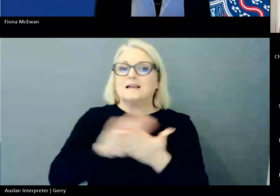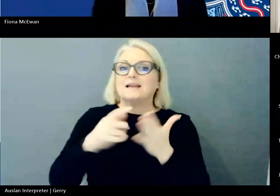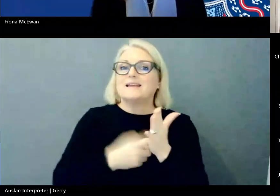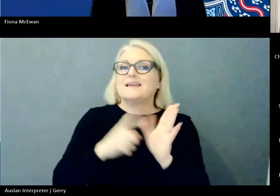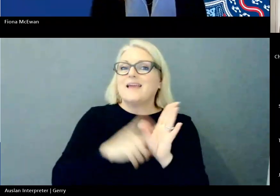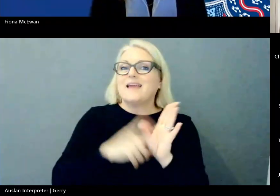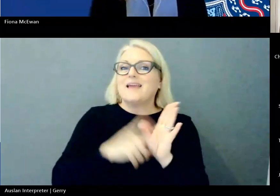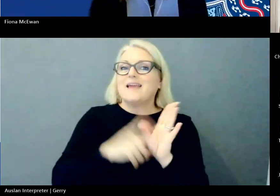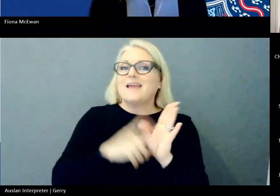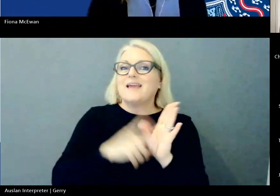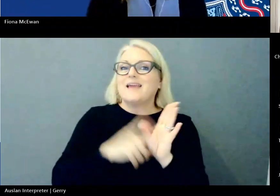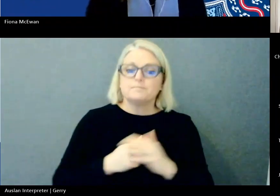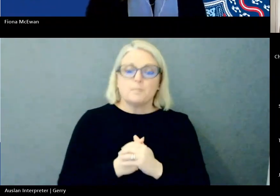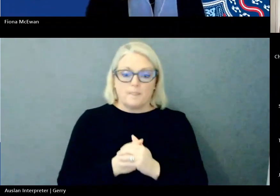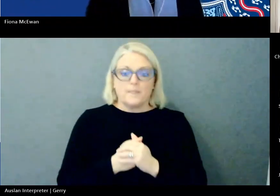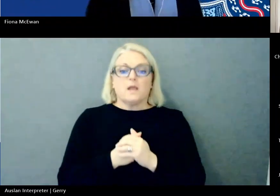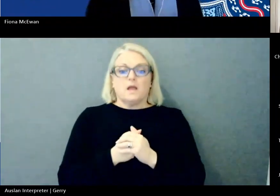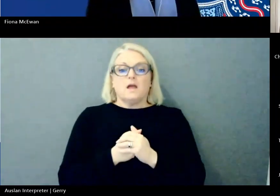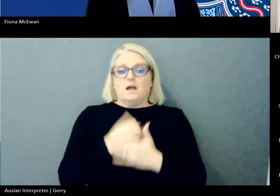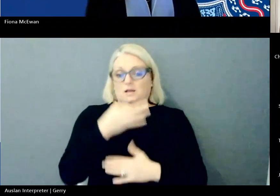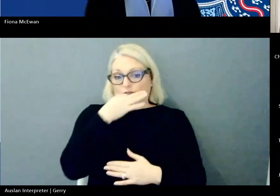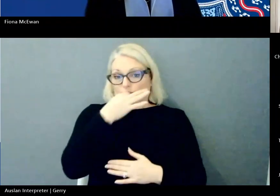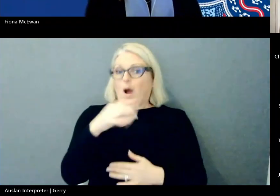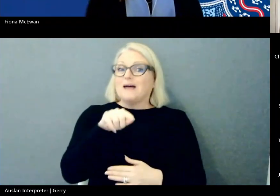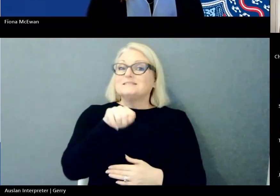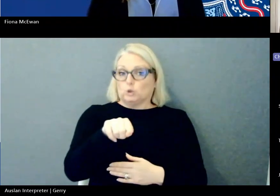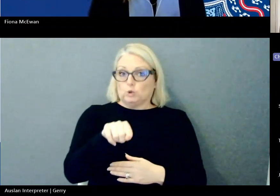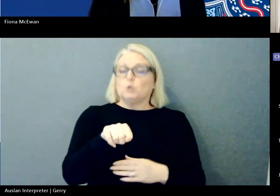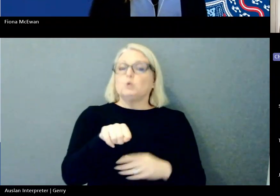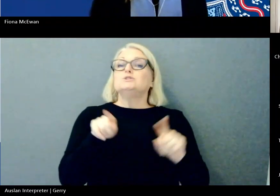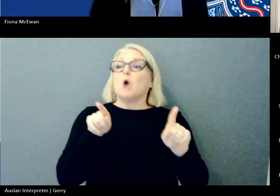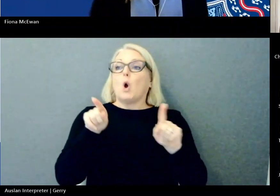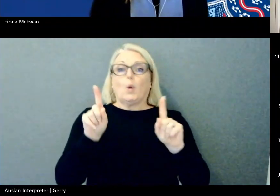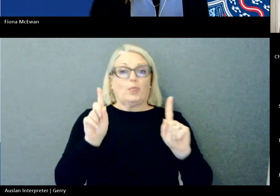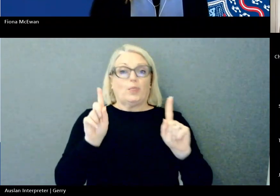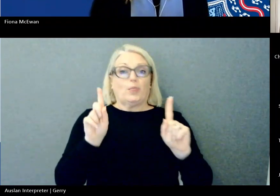and points covered by Professor Goldfeld and Christine Bigby link to the role and functions